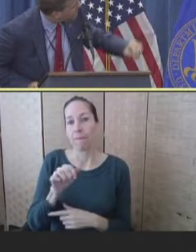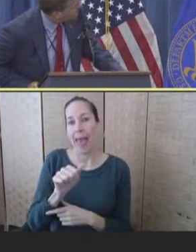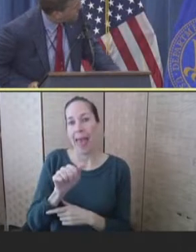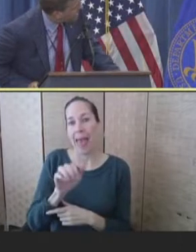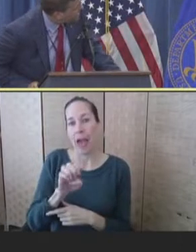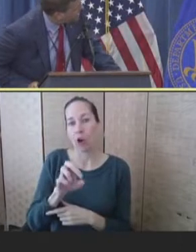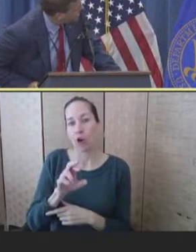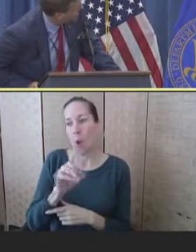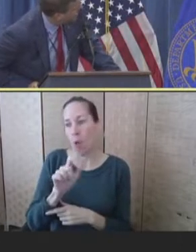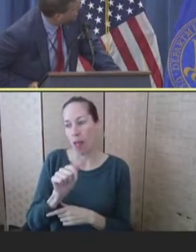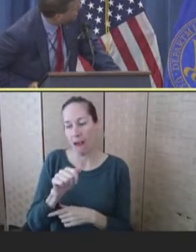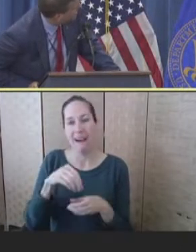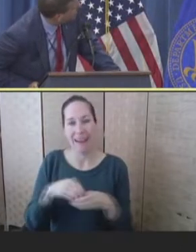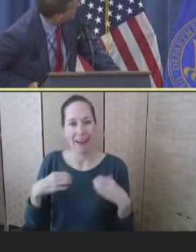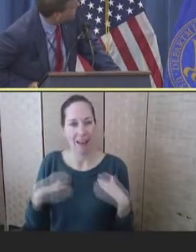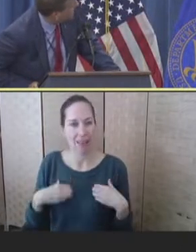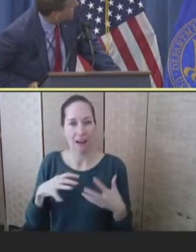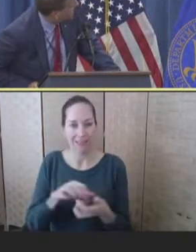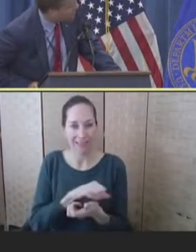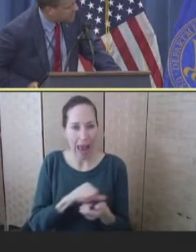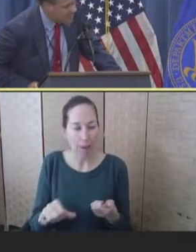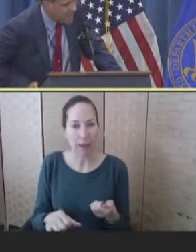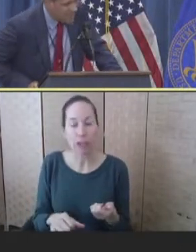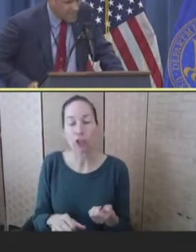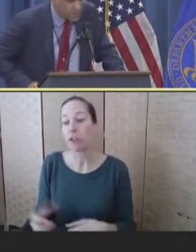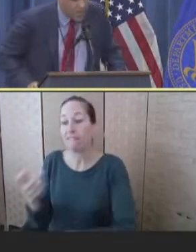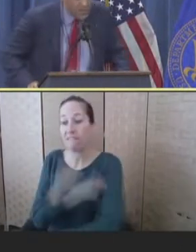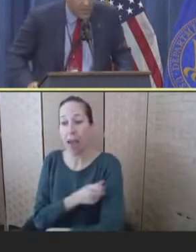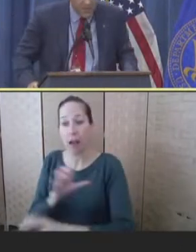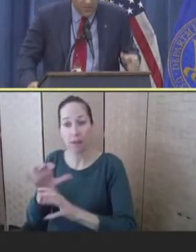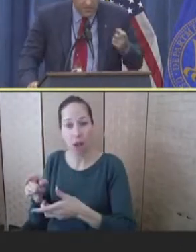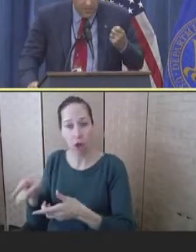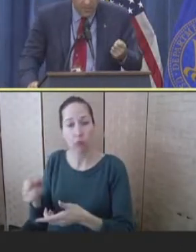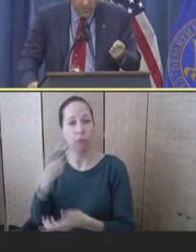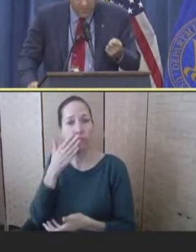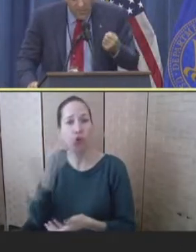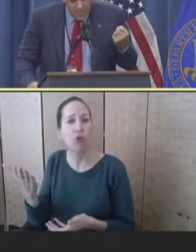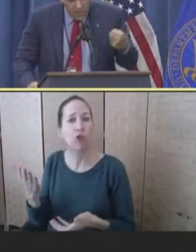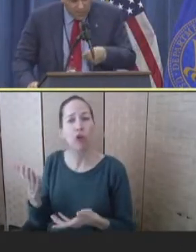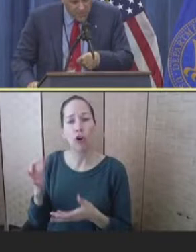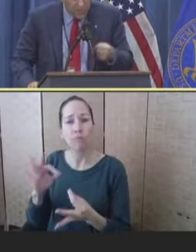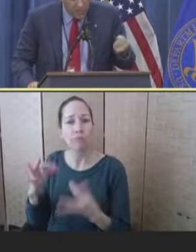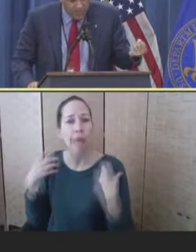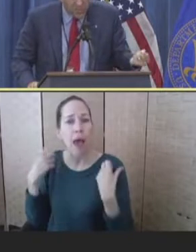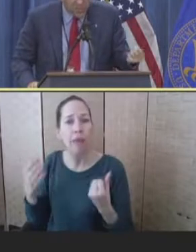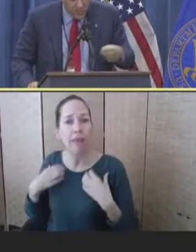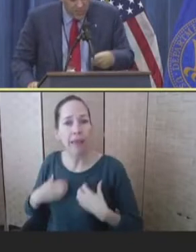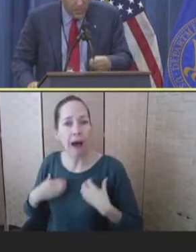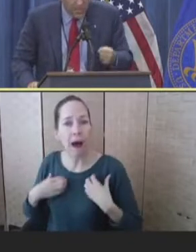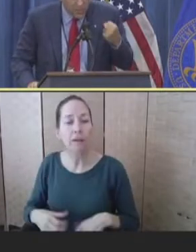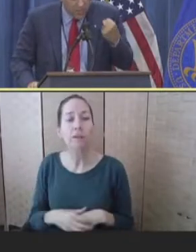very nice clean lungs in the vaccinated animals. And this was given -- we did both intramuscular and intranasal.